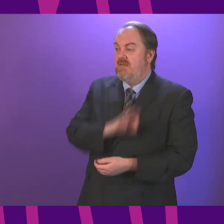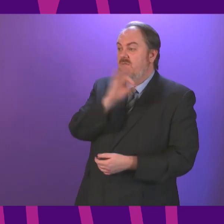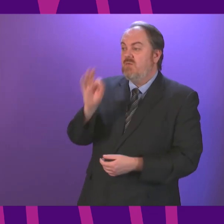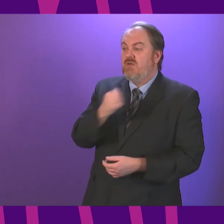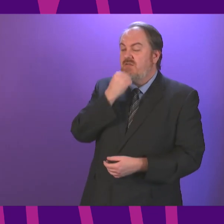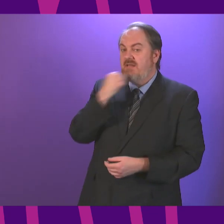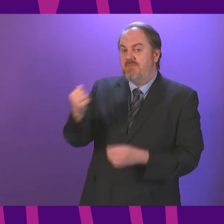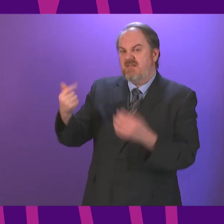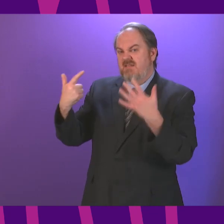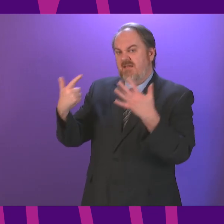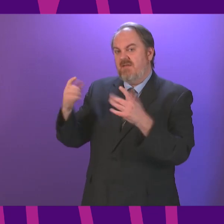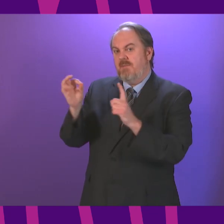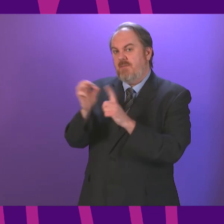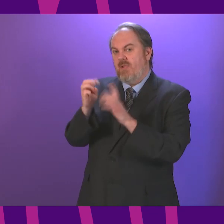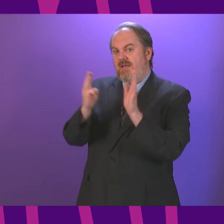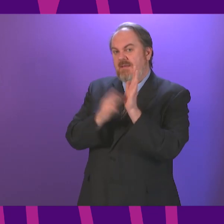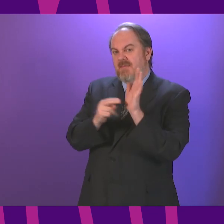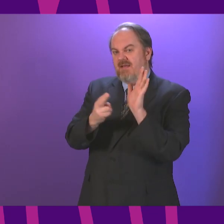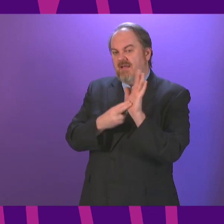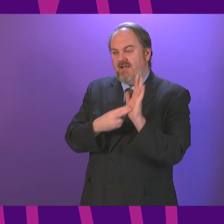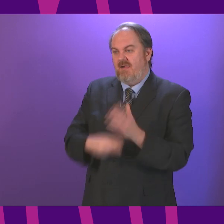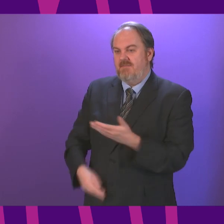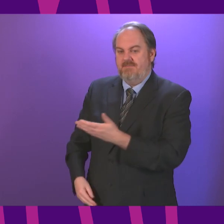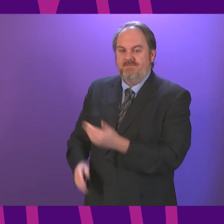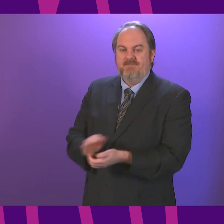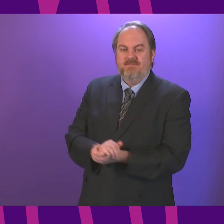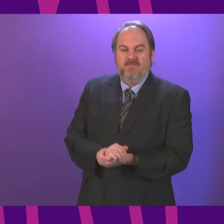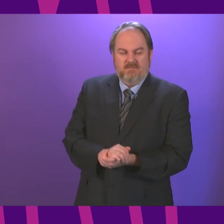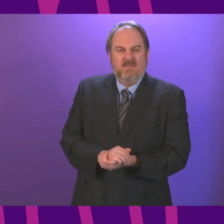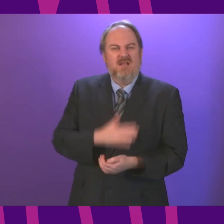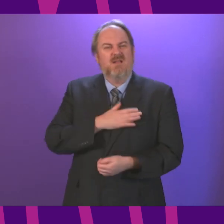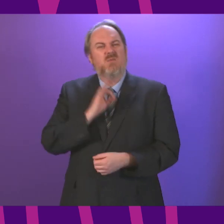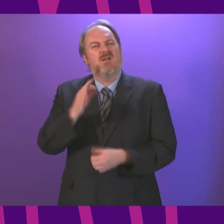Pauline McNeill (Glasgow) (Lab): To ask the First Minister what the Scottish